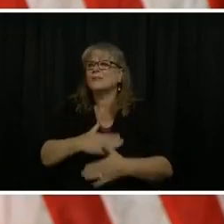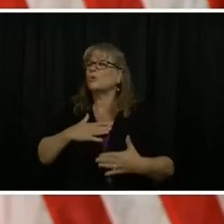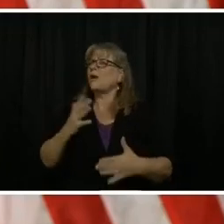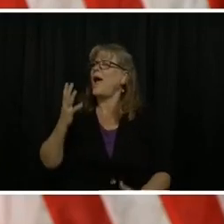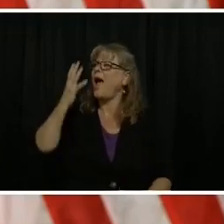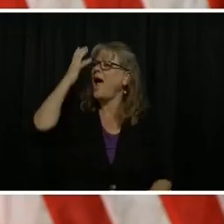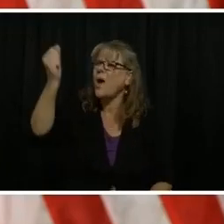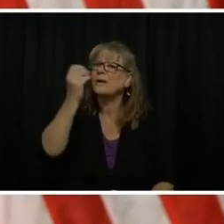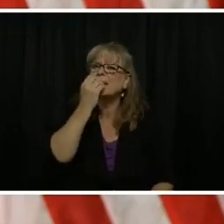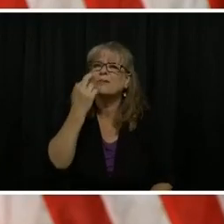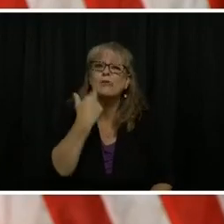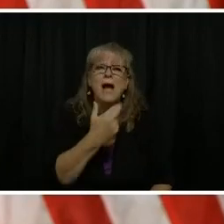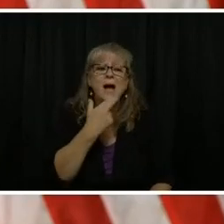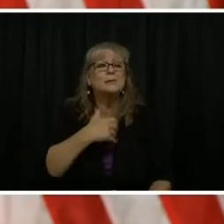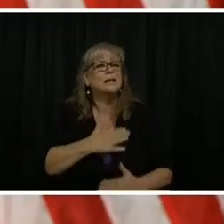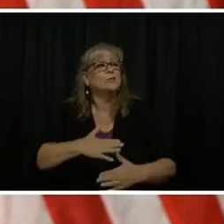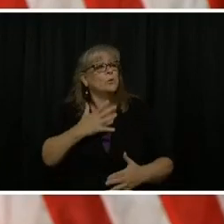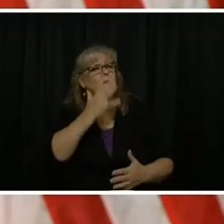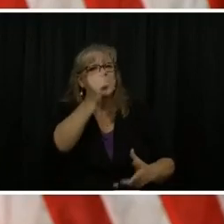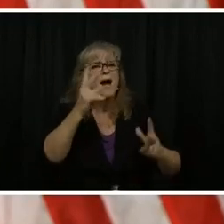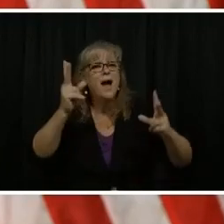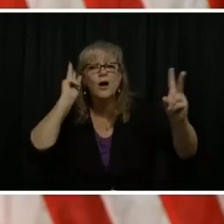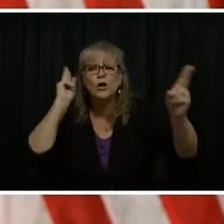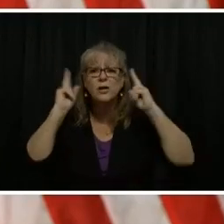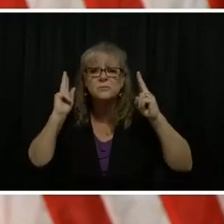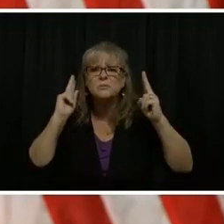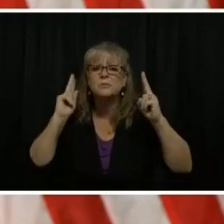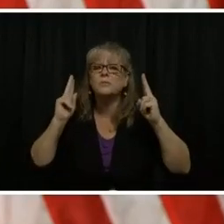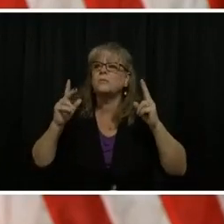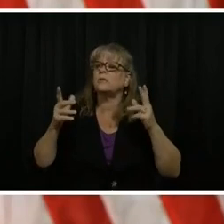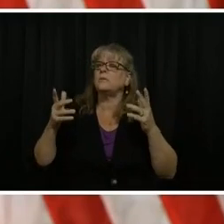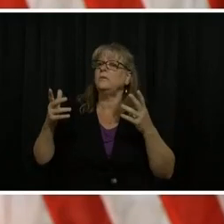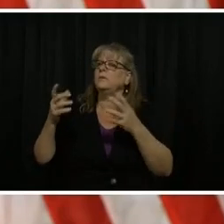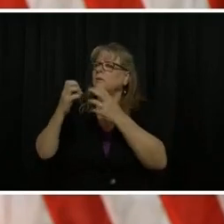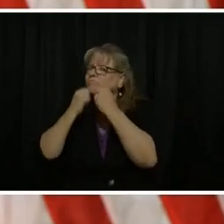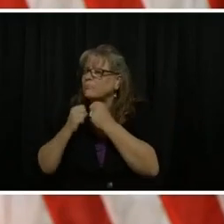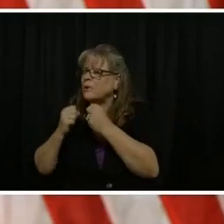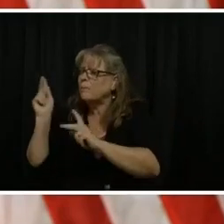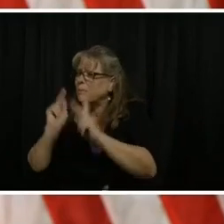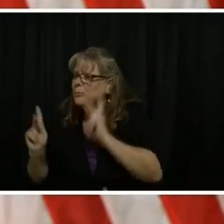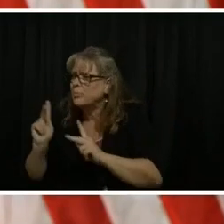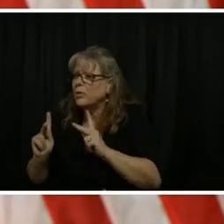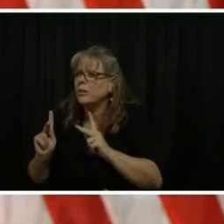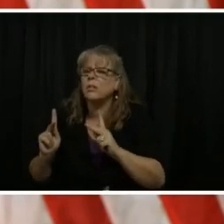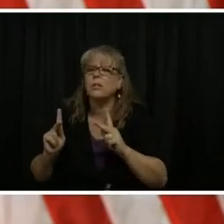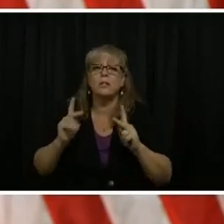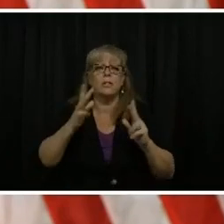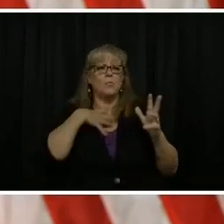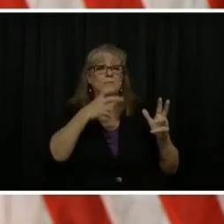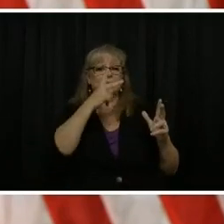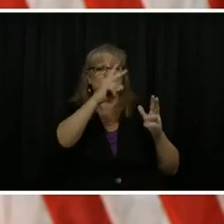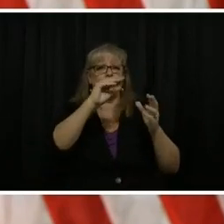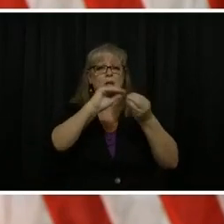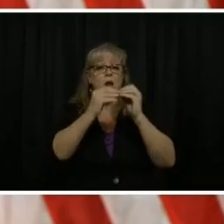COLORADANS, I WANT TO BE ABLE TO ENJOY LIFE AND GO TO A